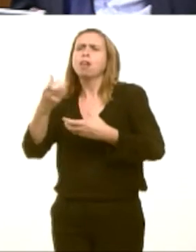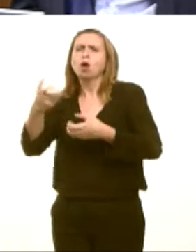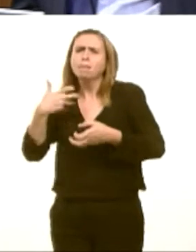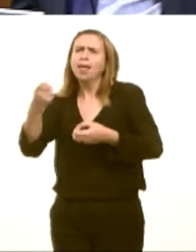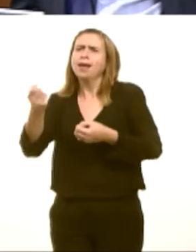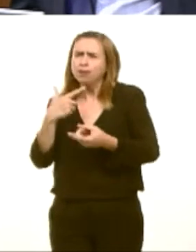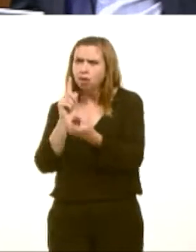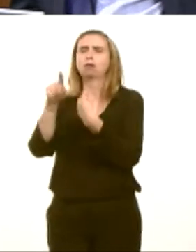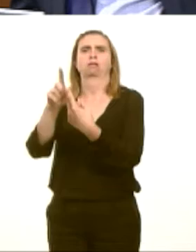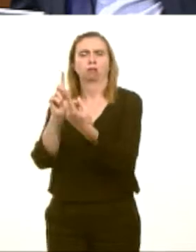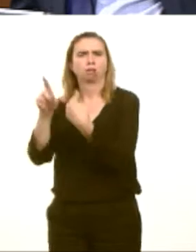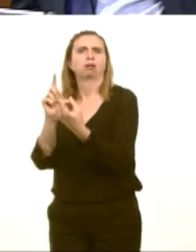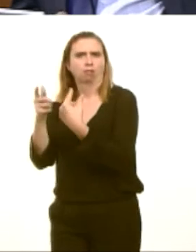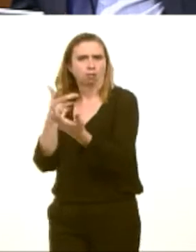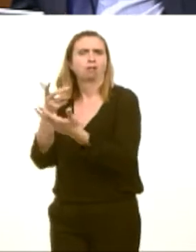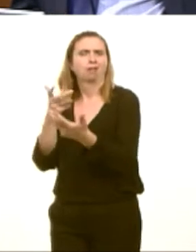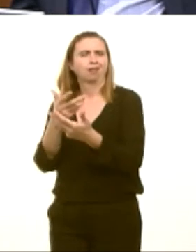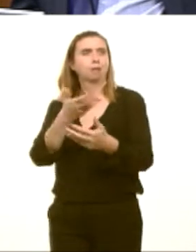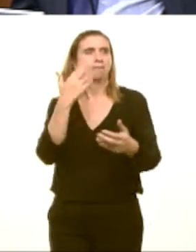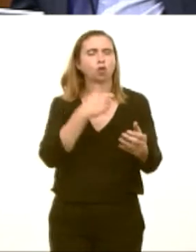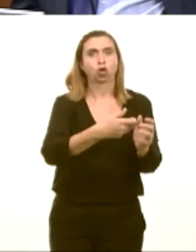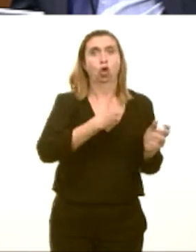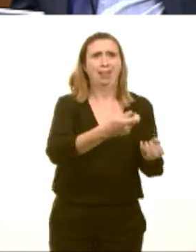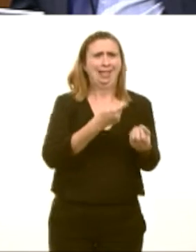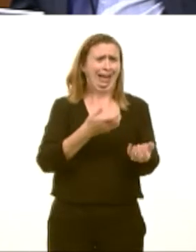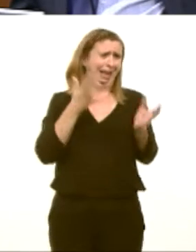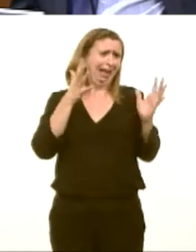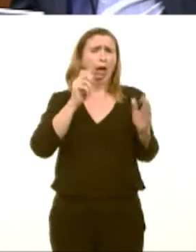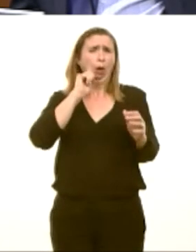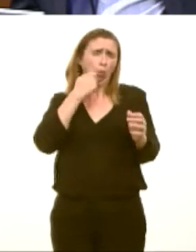So, instead of standing back and thinking, ëThis is bound to end up in courtí, thereís